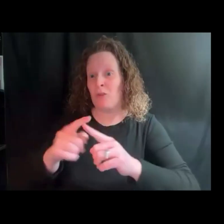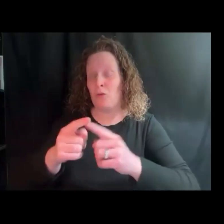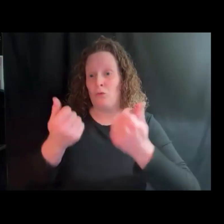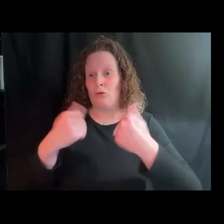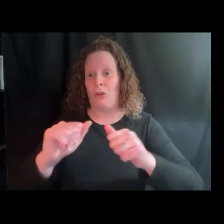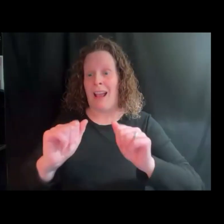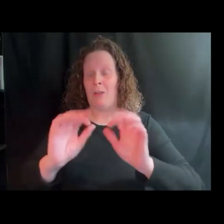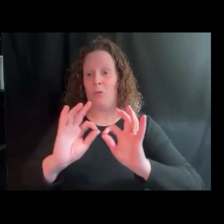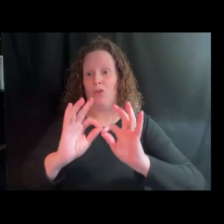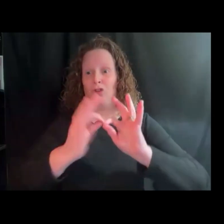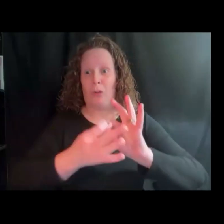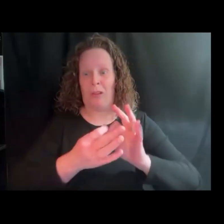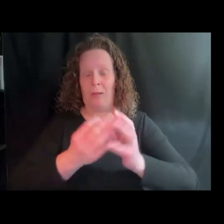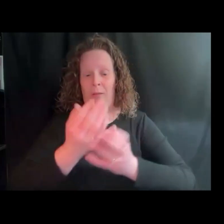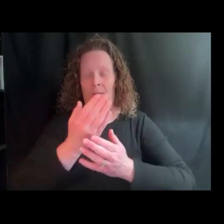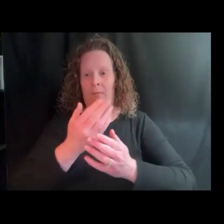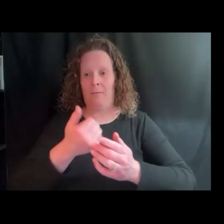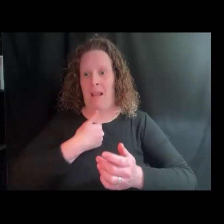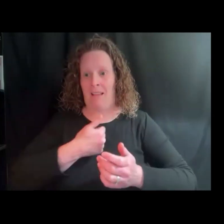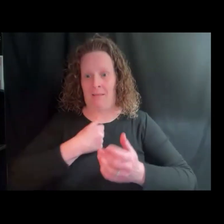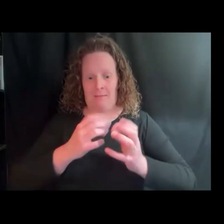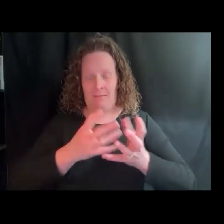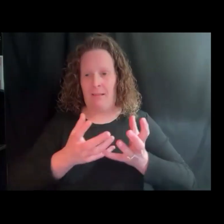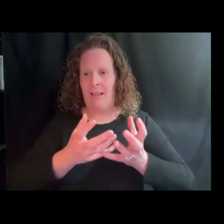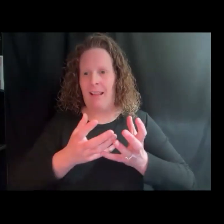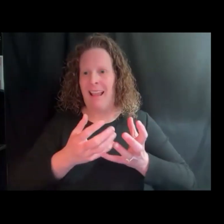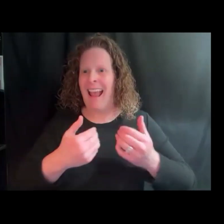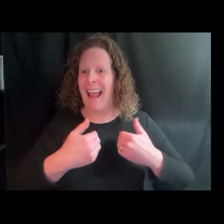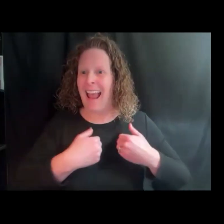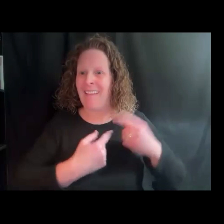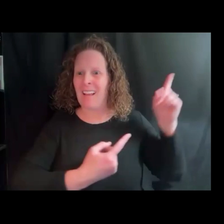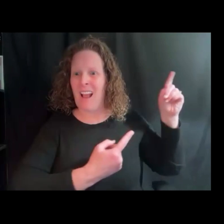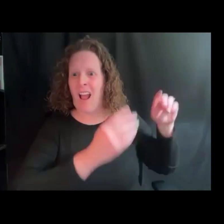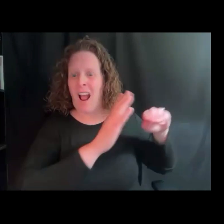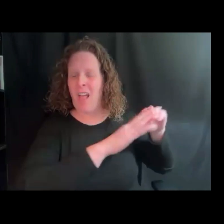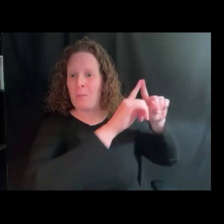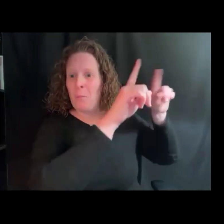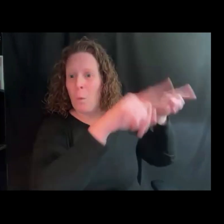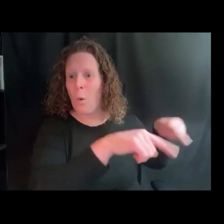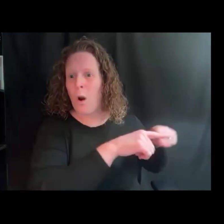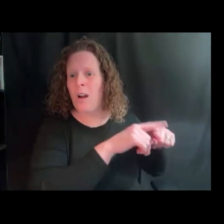instead of forcing the interpreter to try to interpret the construction of a cell